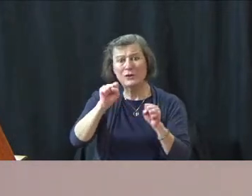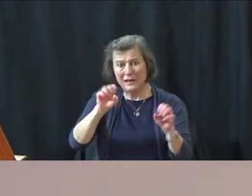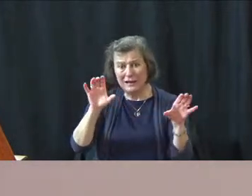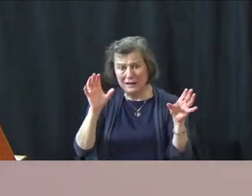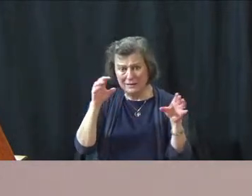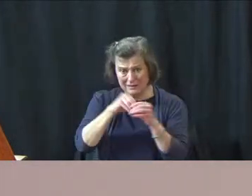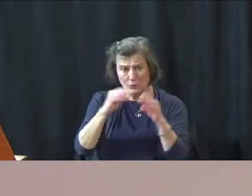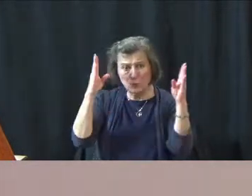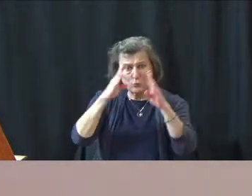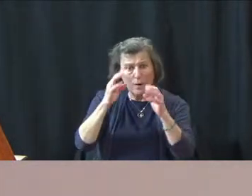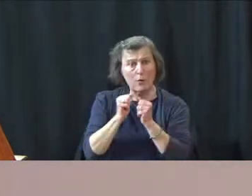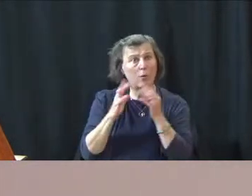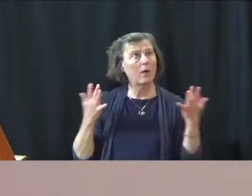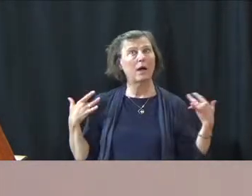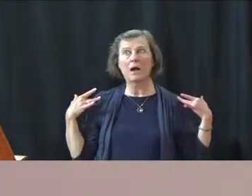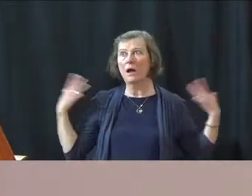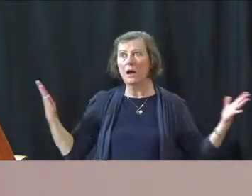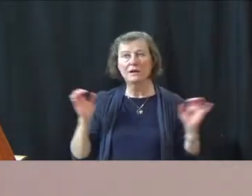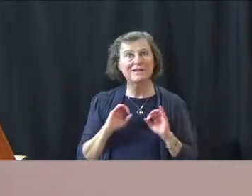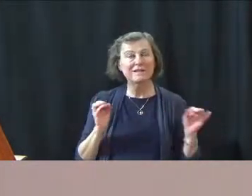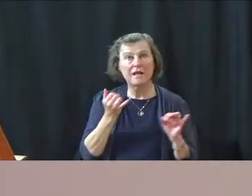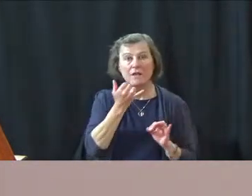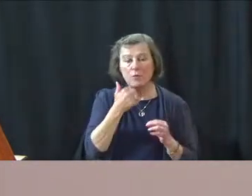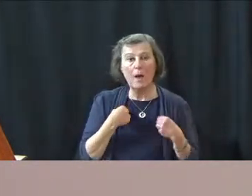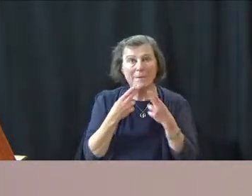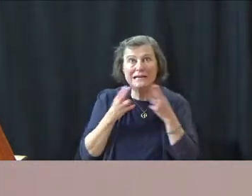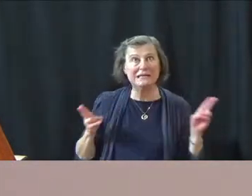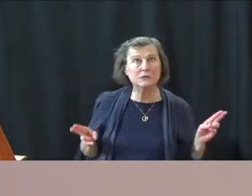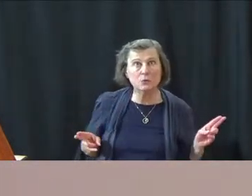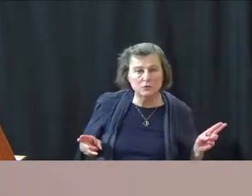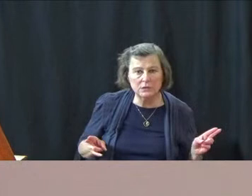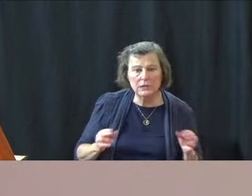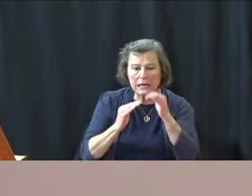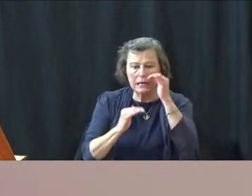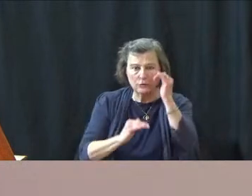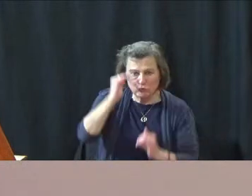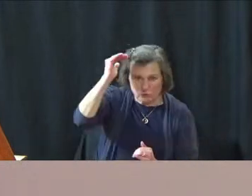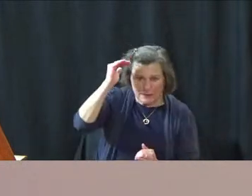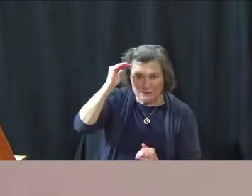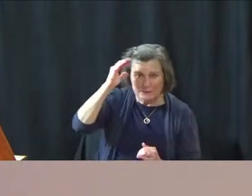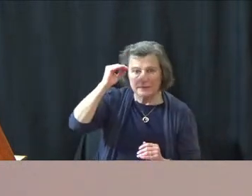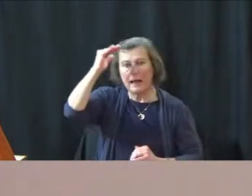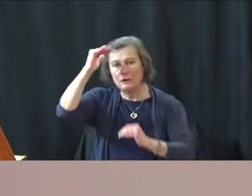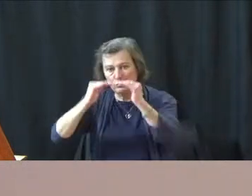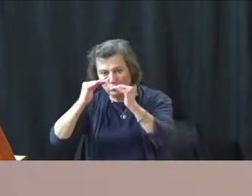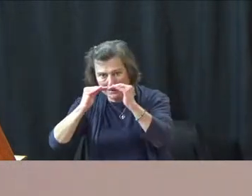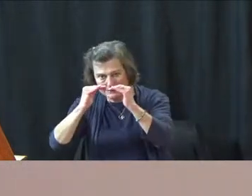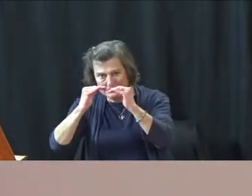All the injustices of this world, and the justice in this world, can be a kind of a